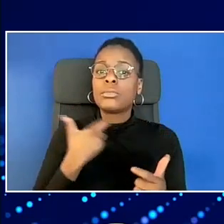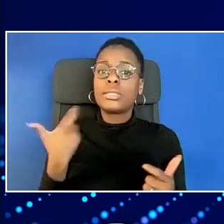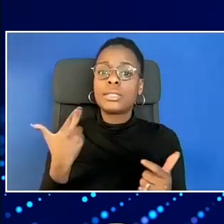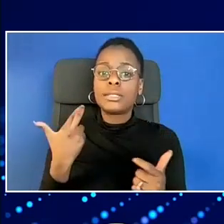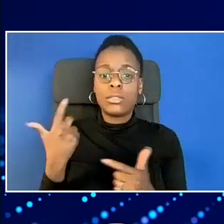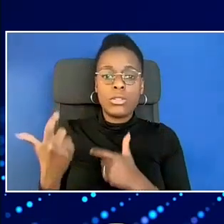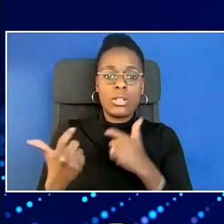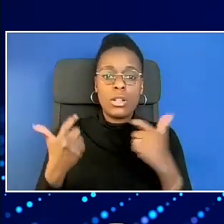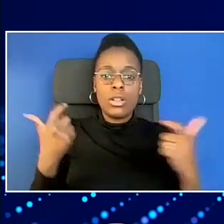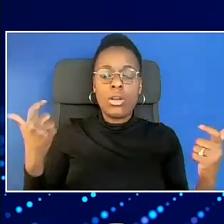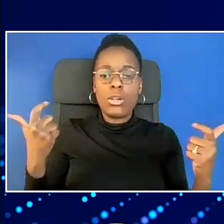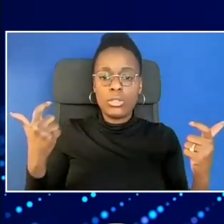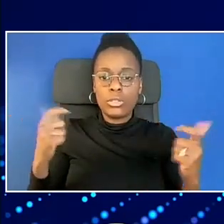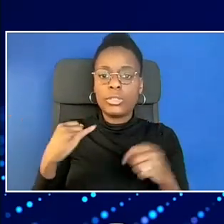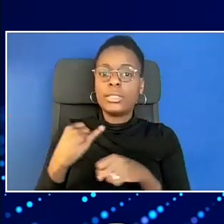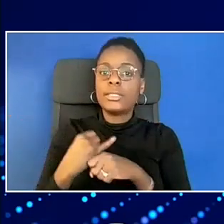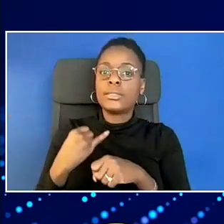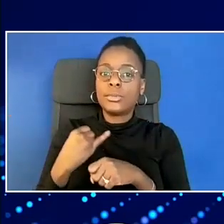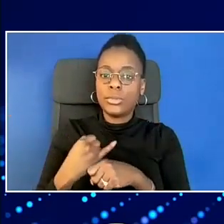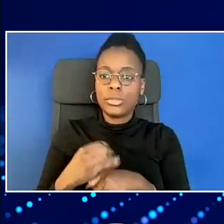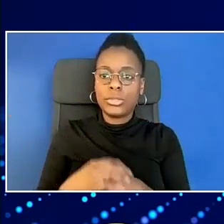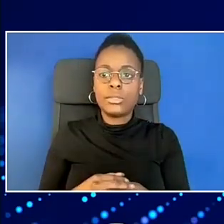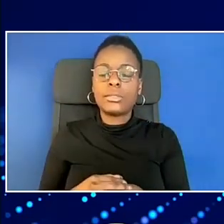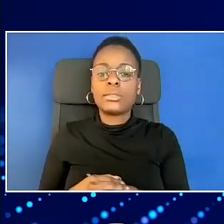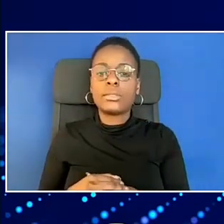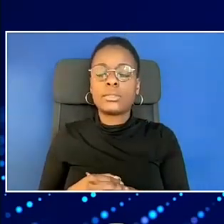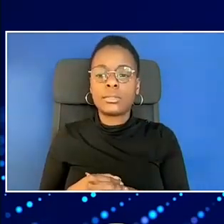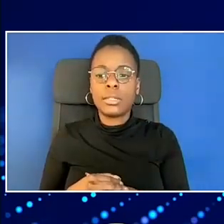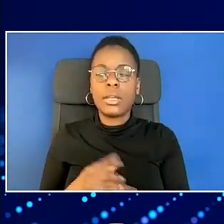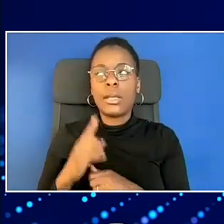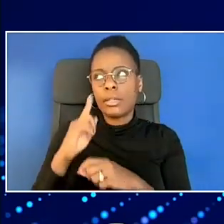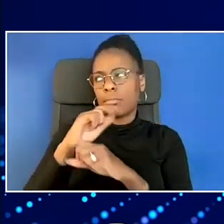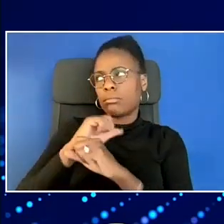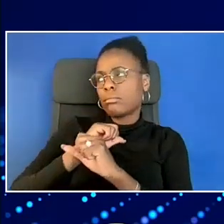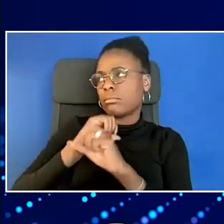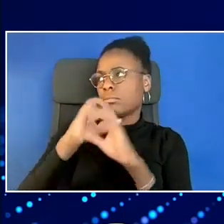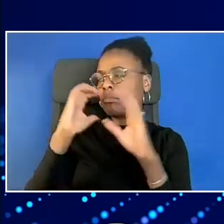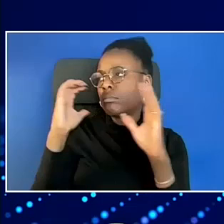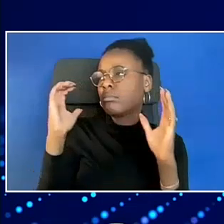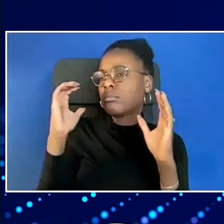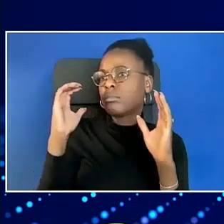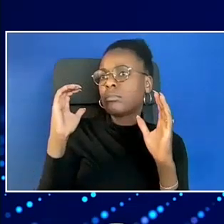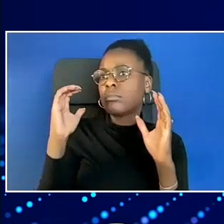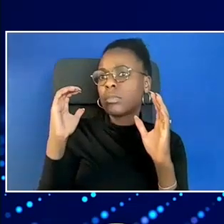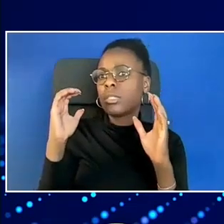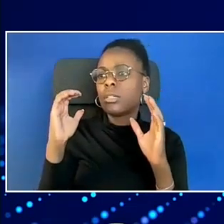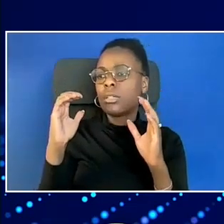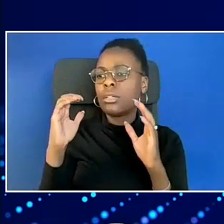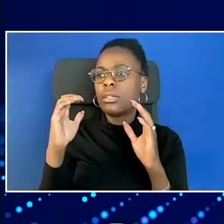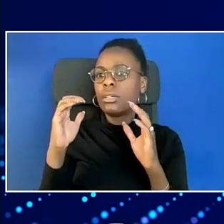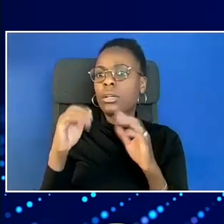institutions. And I could envision a you know, an authorization process at the